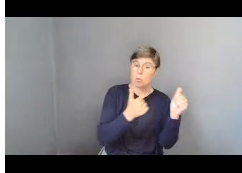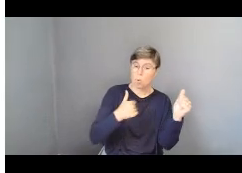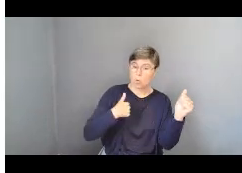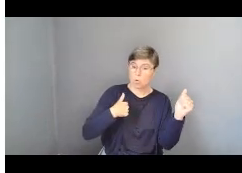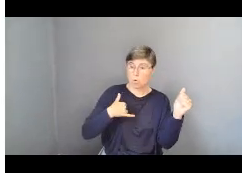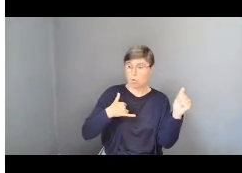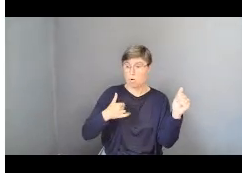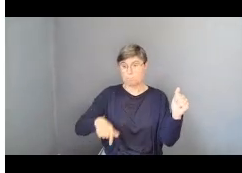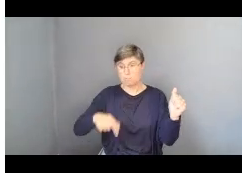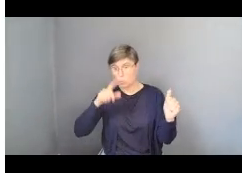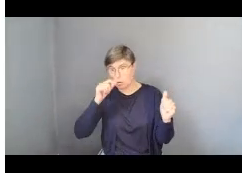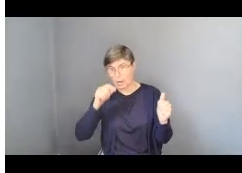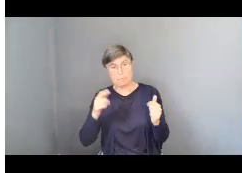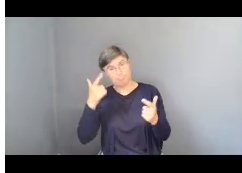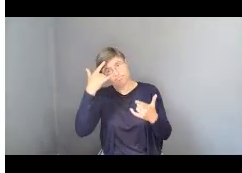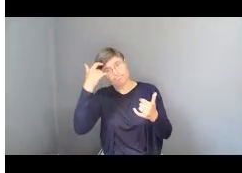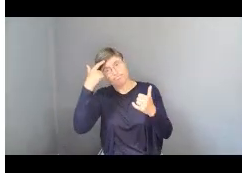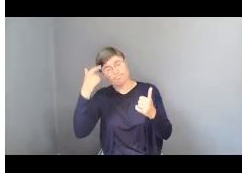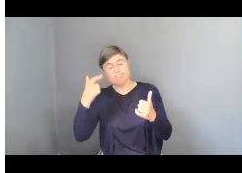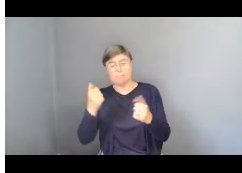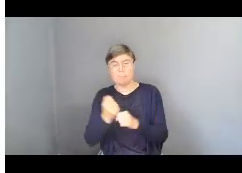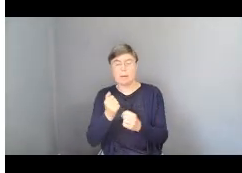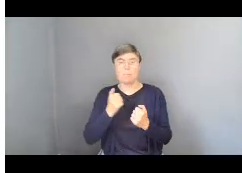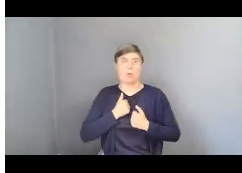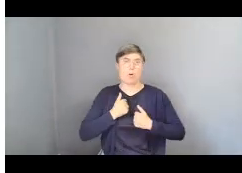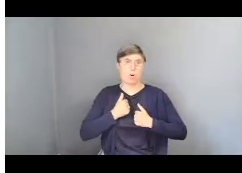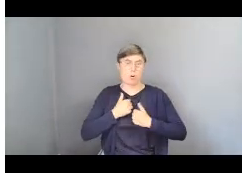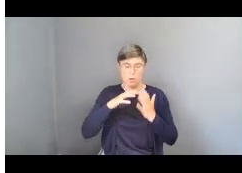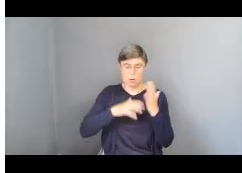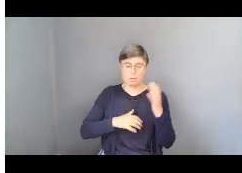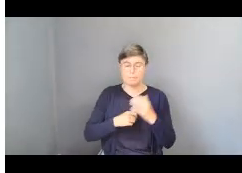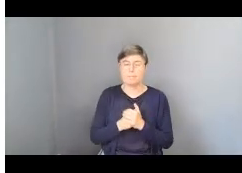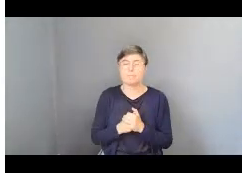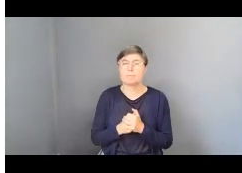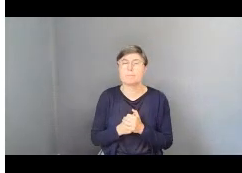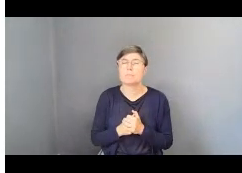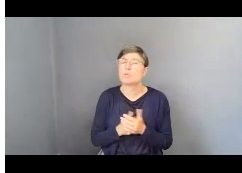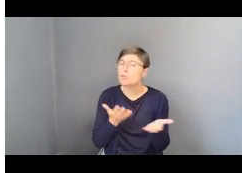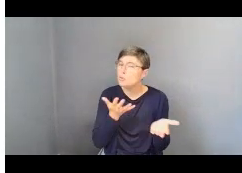A service agreement is between a person and their provider